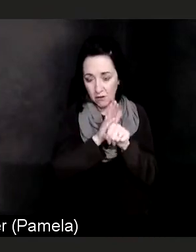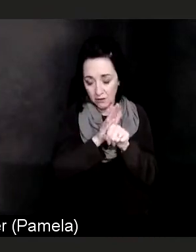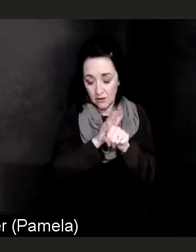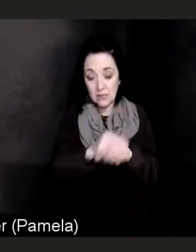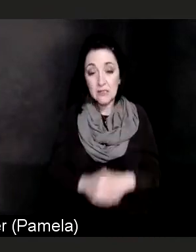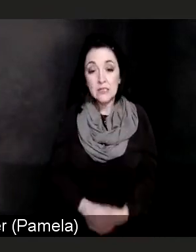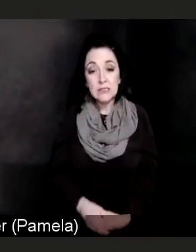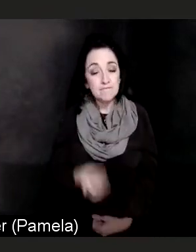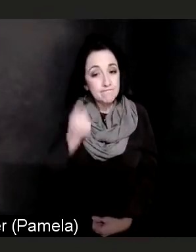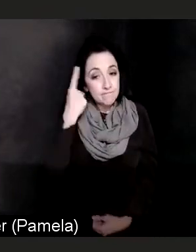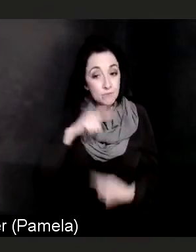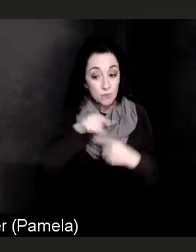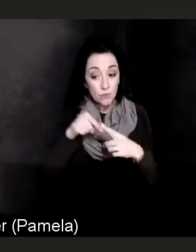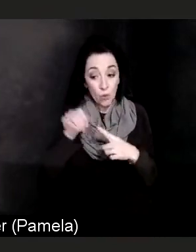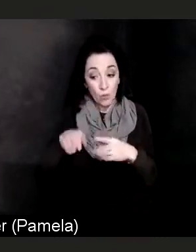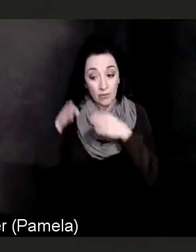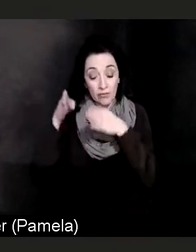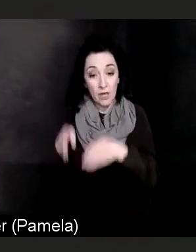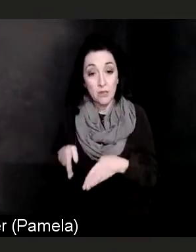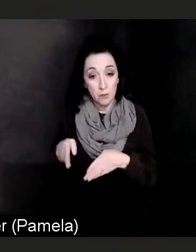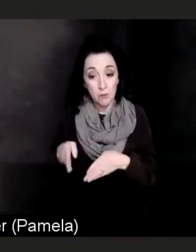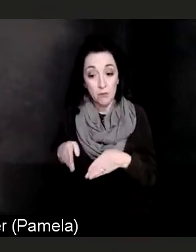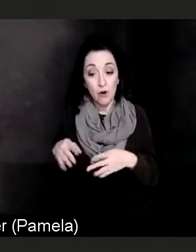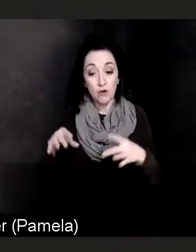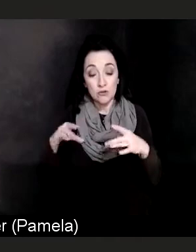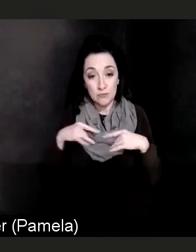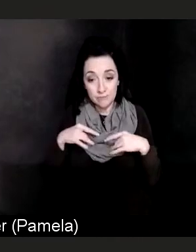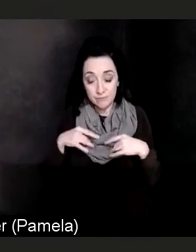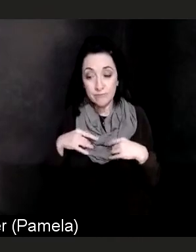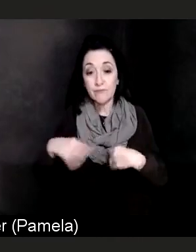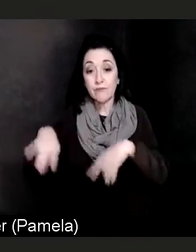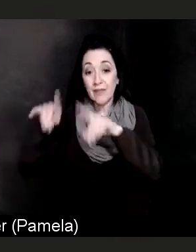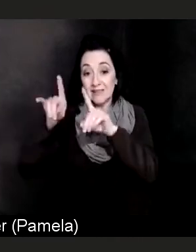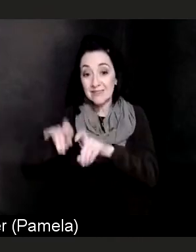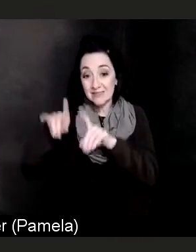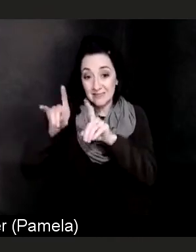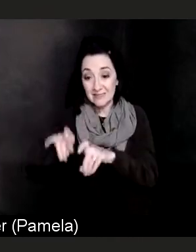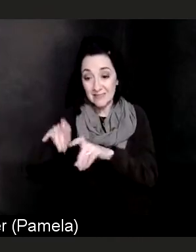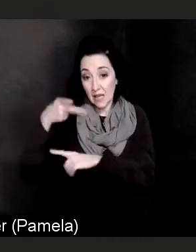for COVID-19, there are random samples of those positive tests